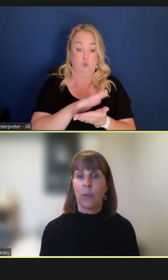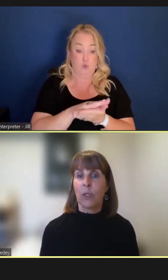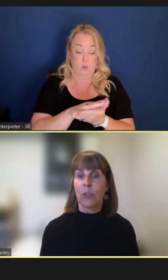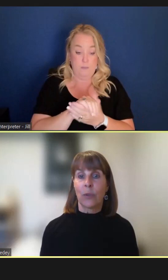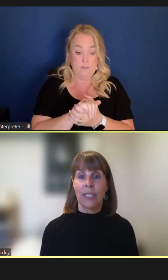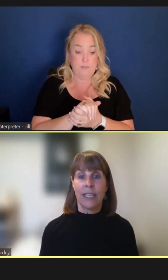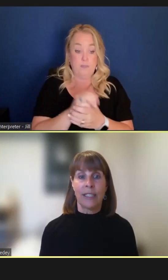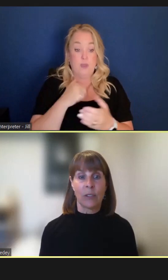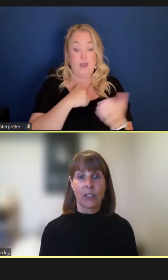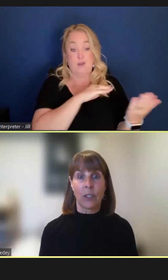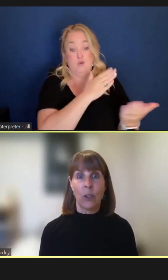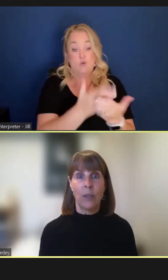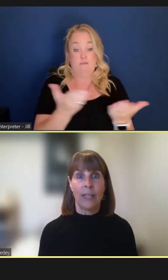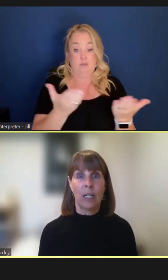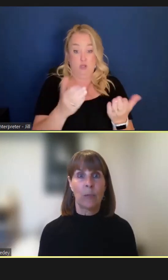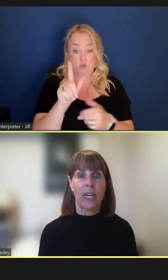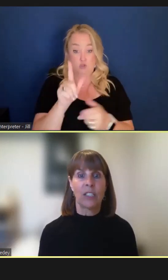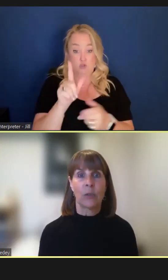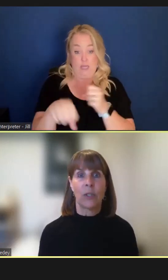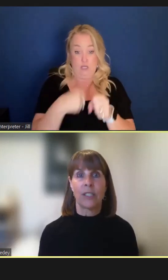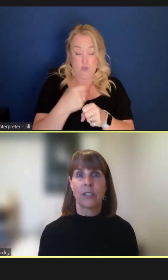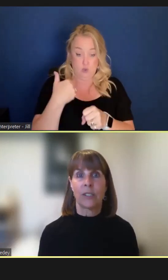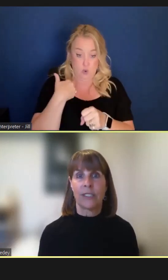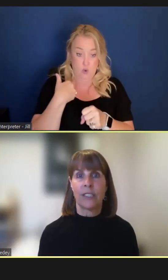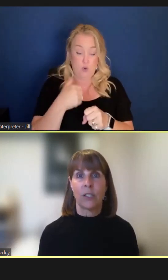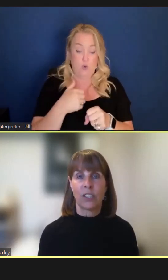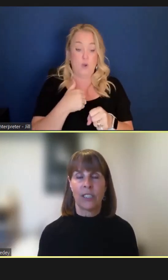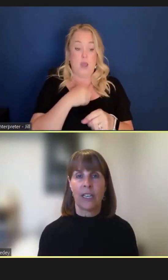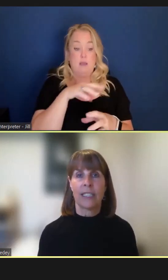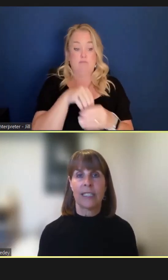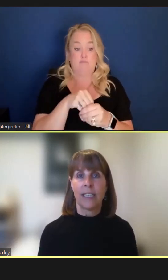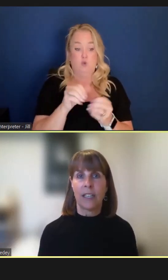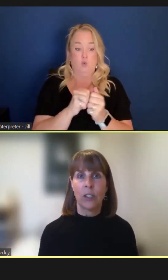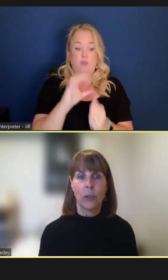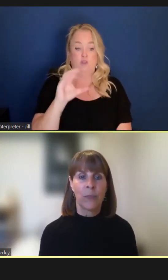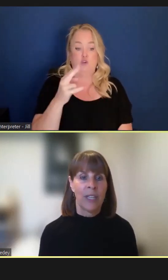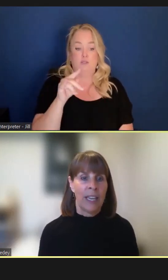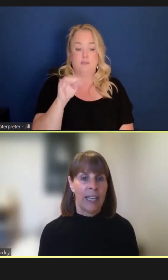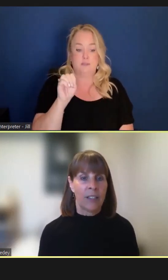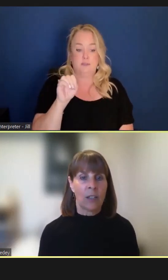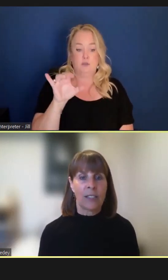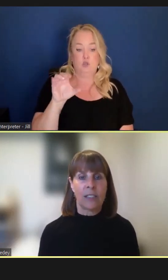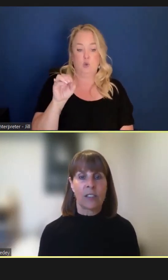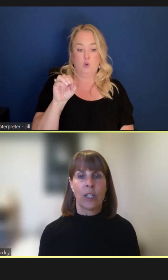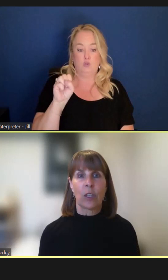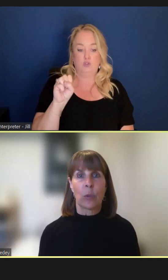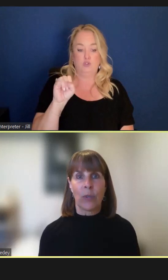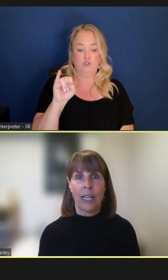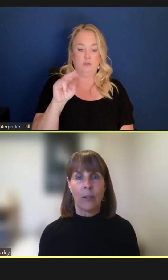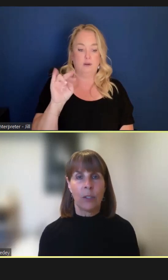here 28 years ago um I joined Christy Yoshi Naga itano and arene strer brown